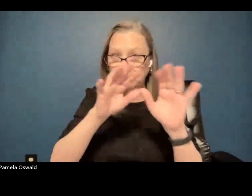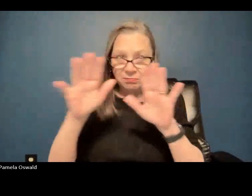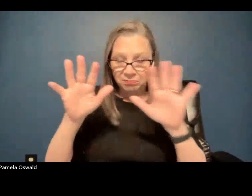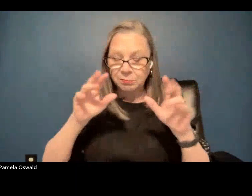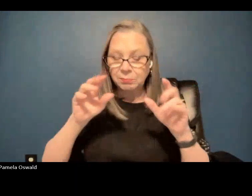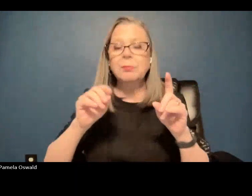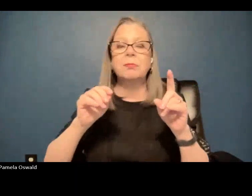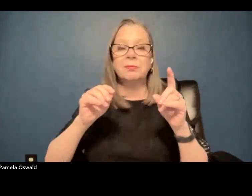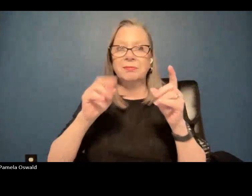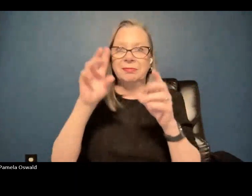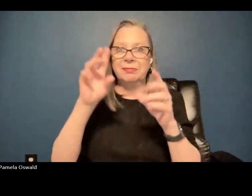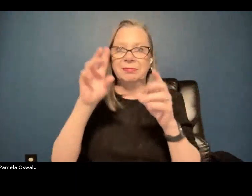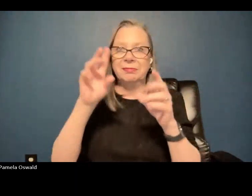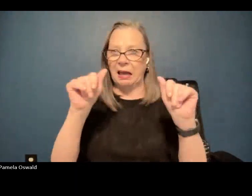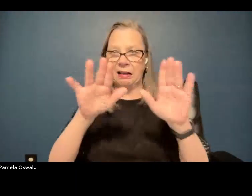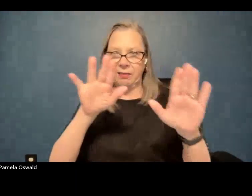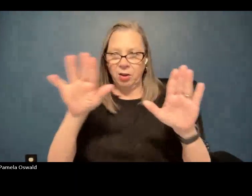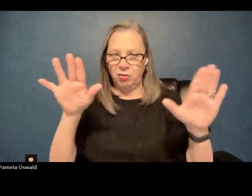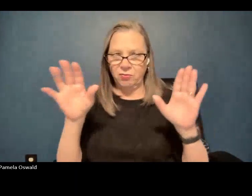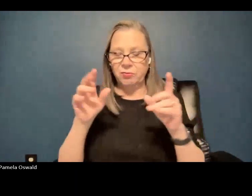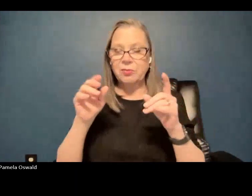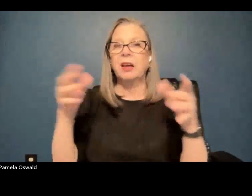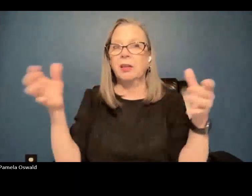Each agency presented on not only the data,